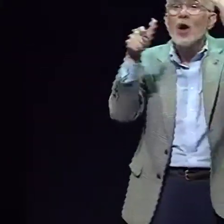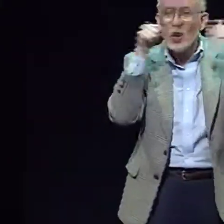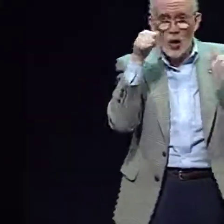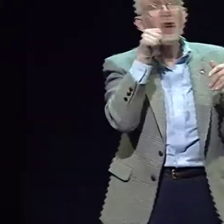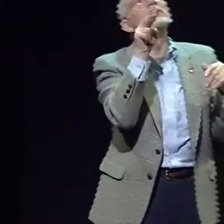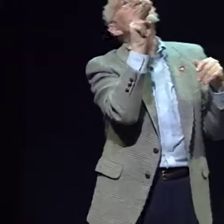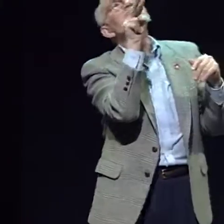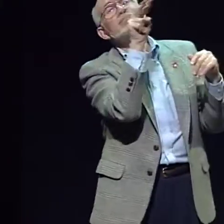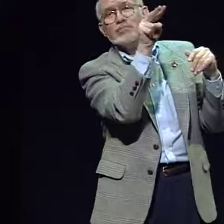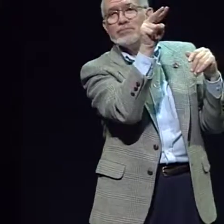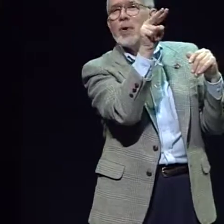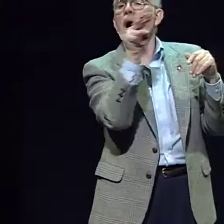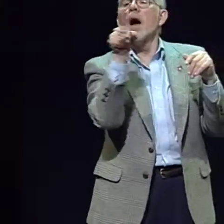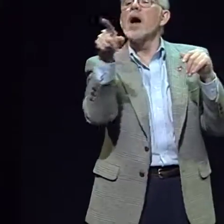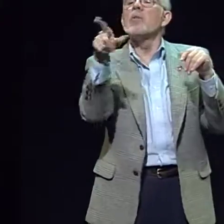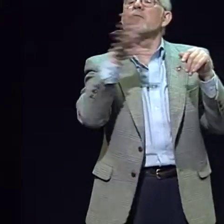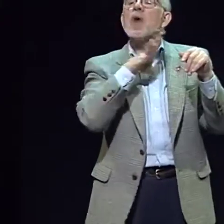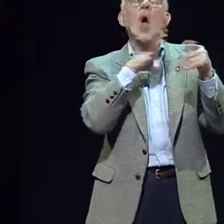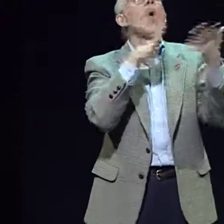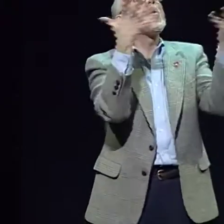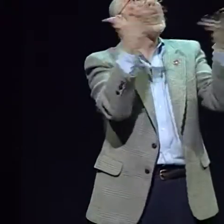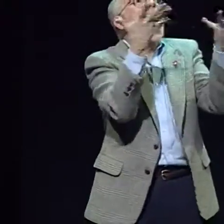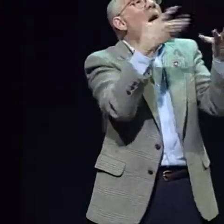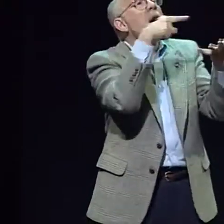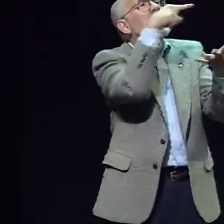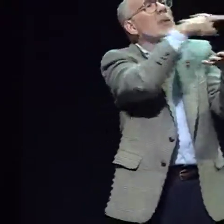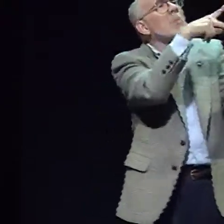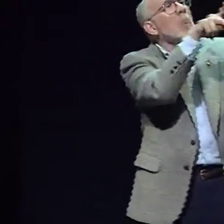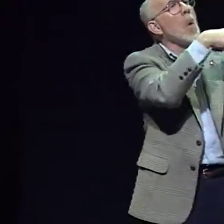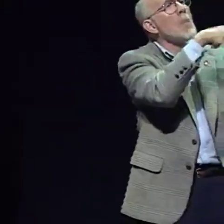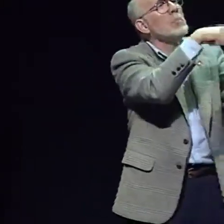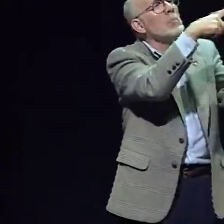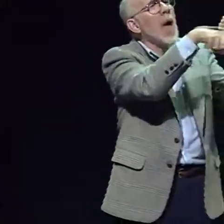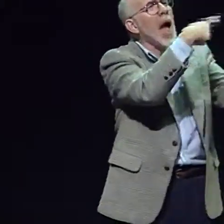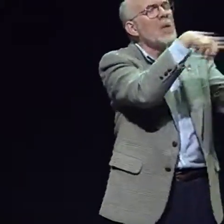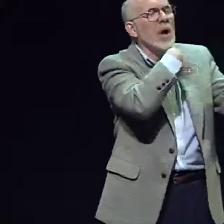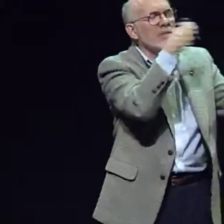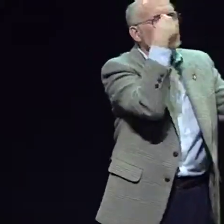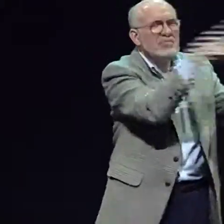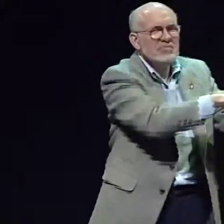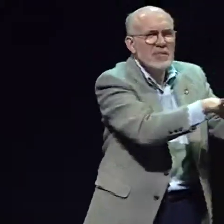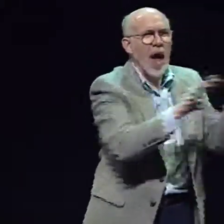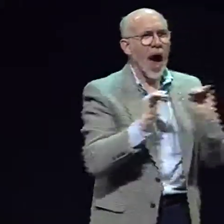A LITTLE GIRL? YEAH, A GIRL LOOKING UP. BUT WHAT I'M ASKING YOU IS